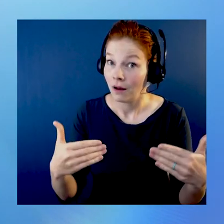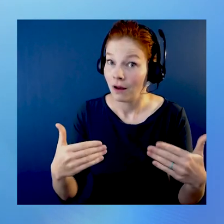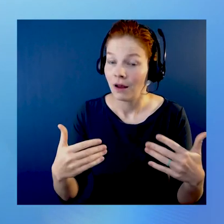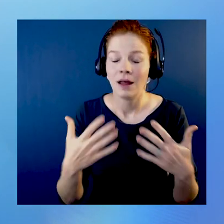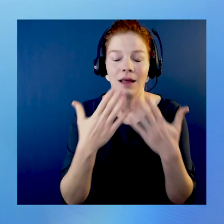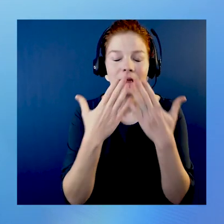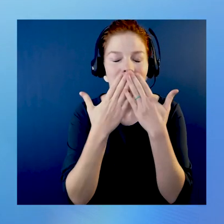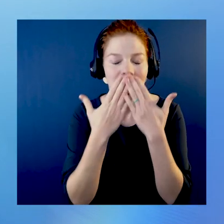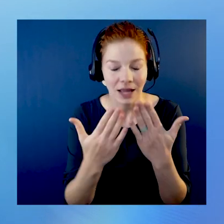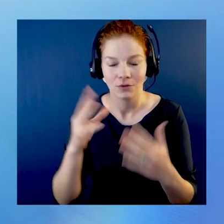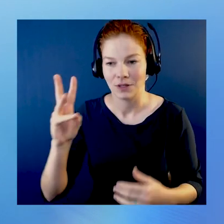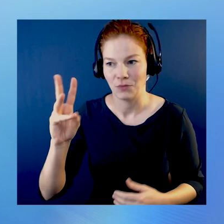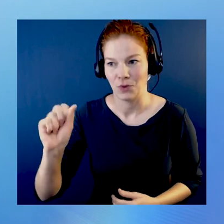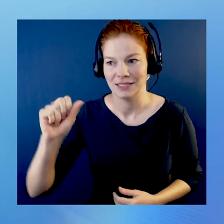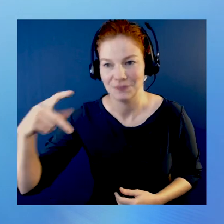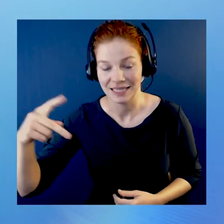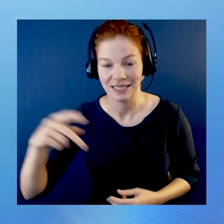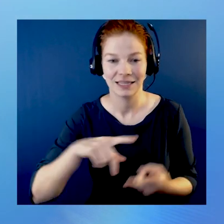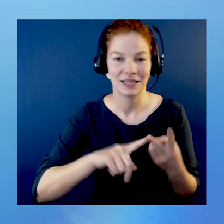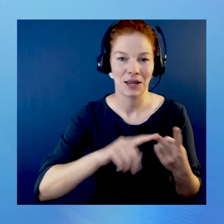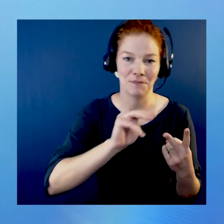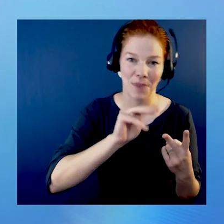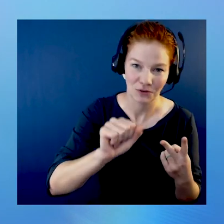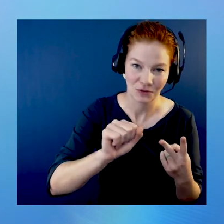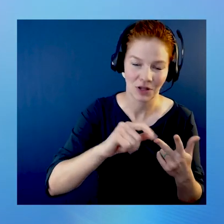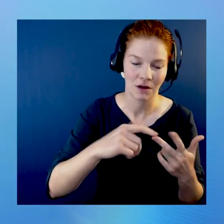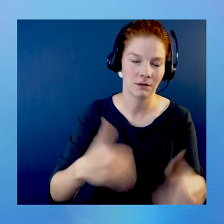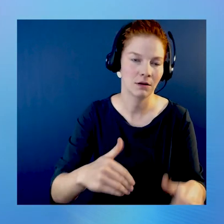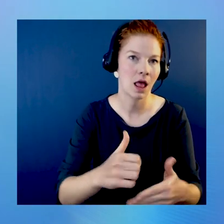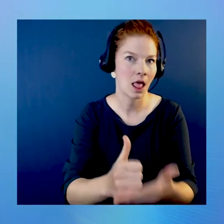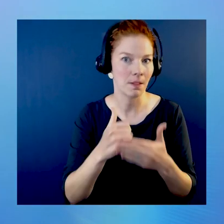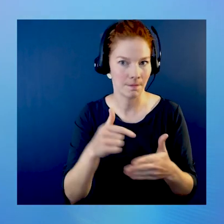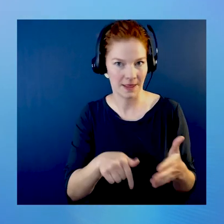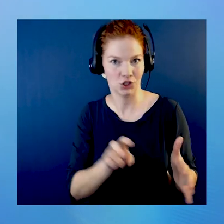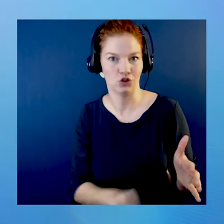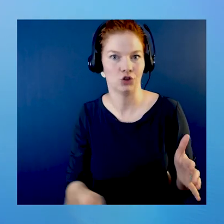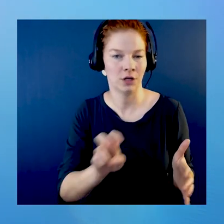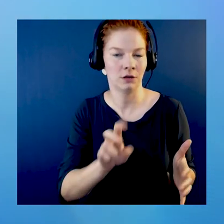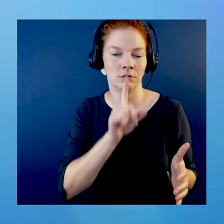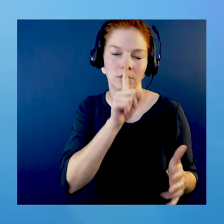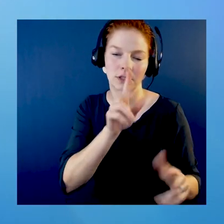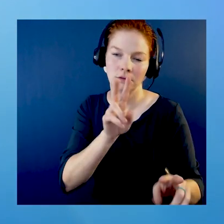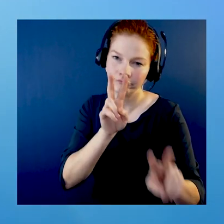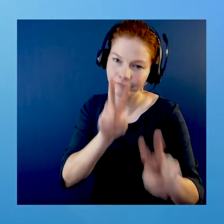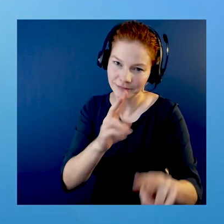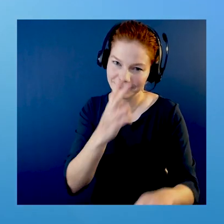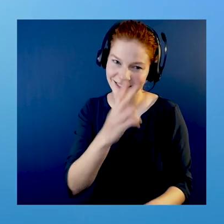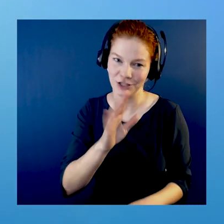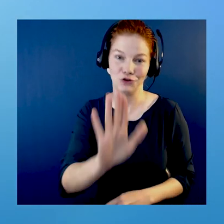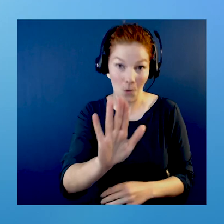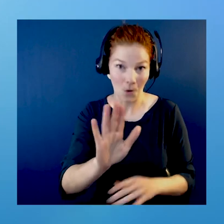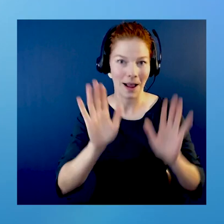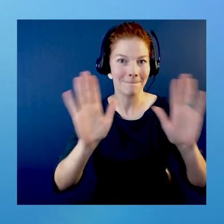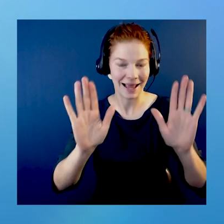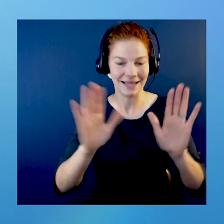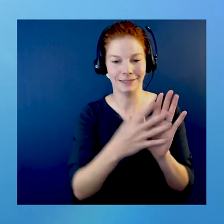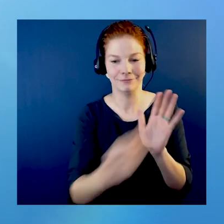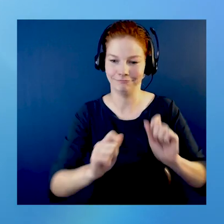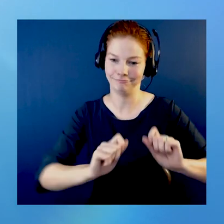WSP and Microsoft for helping enable this journey. We really look forward to seeing your amazing Digital Twins.